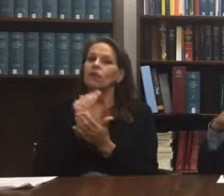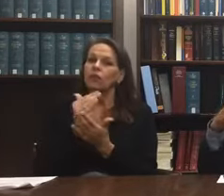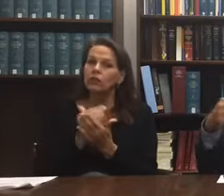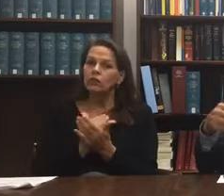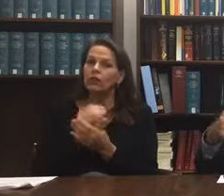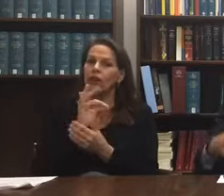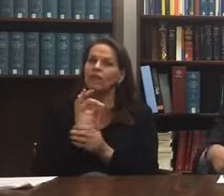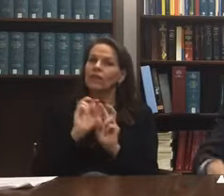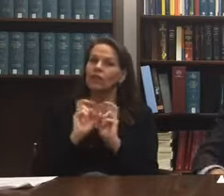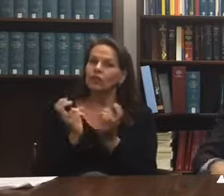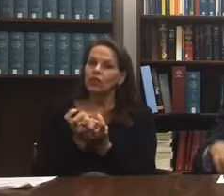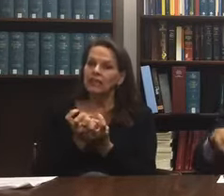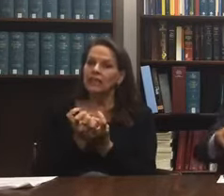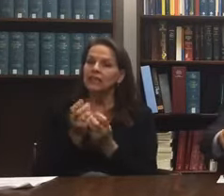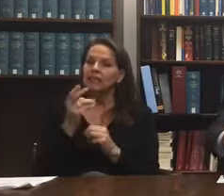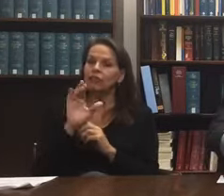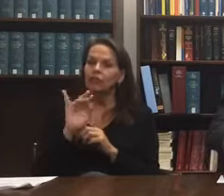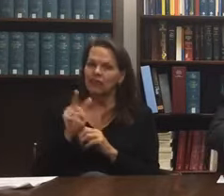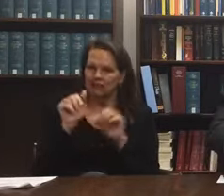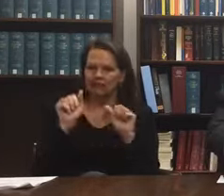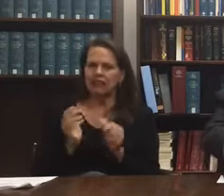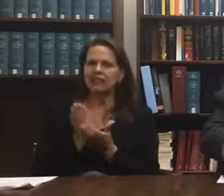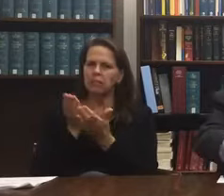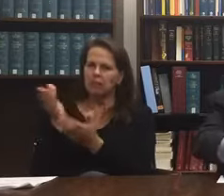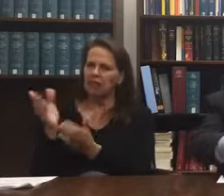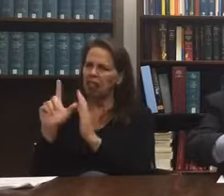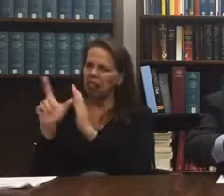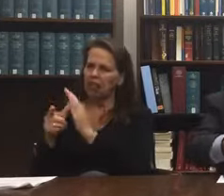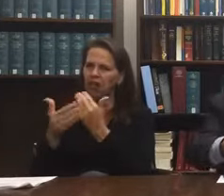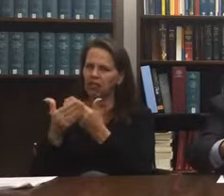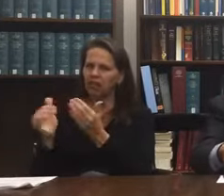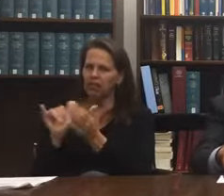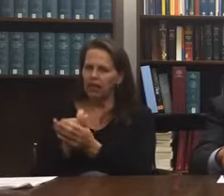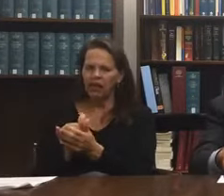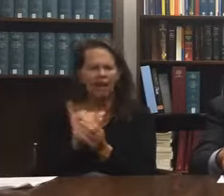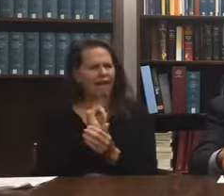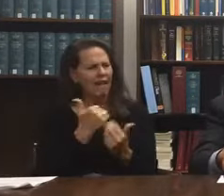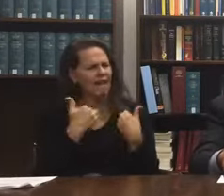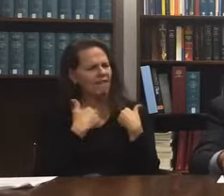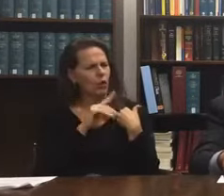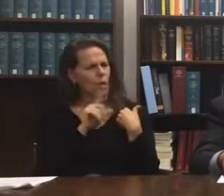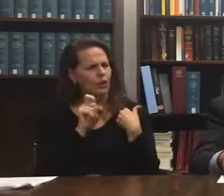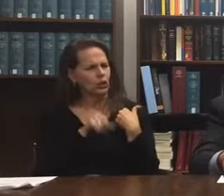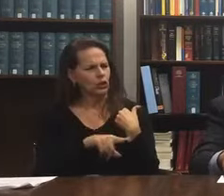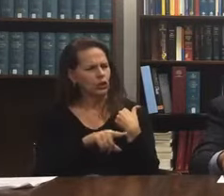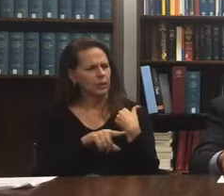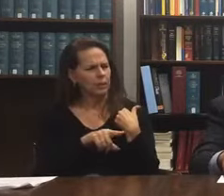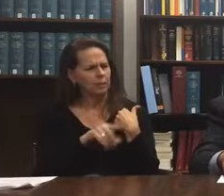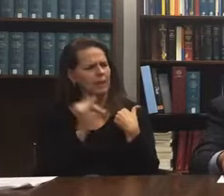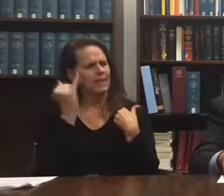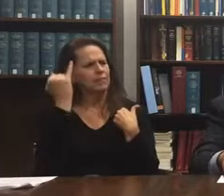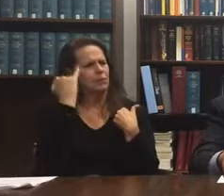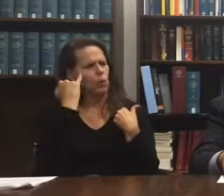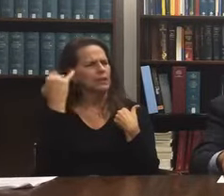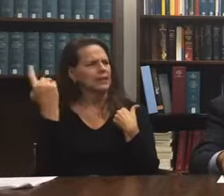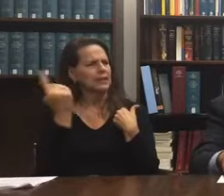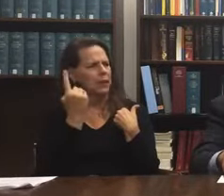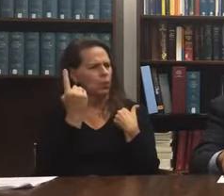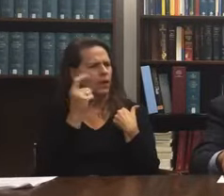open and you can submit them after the hearing if someone does need to change